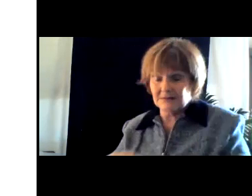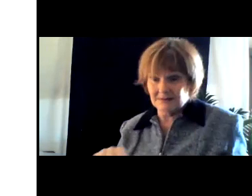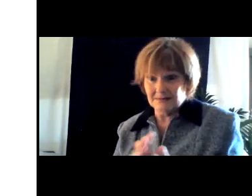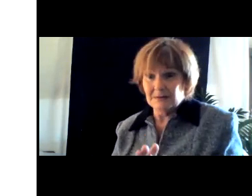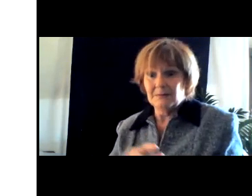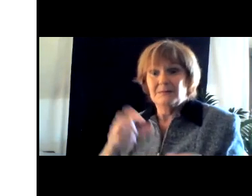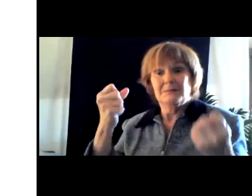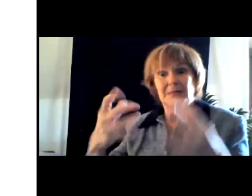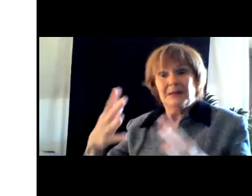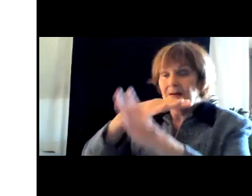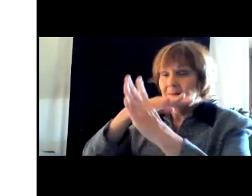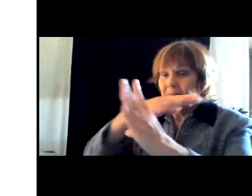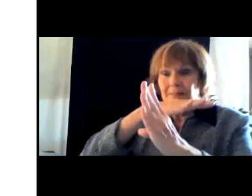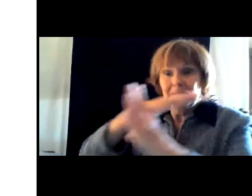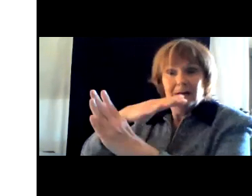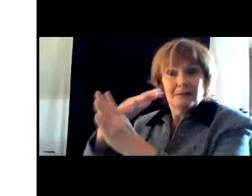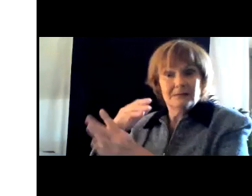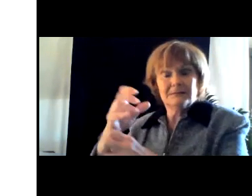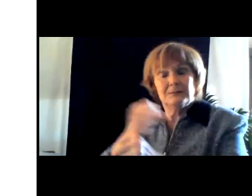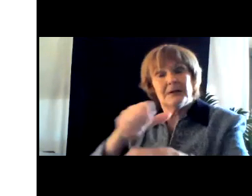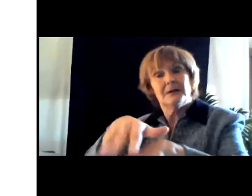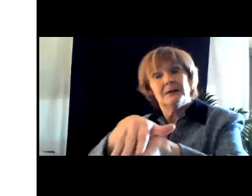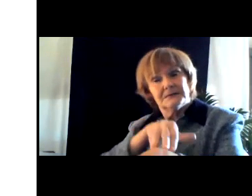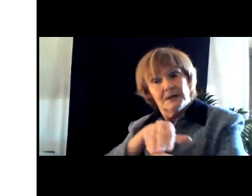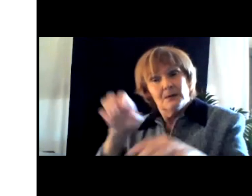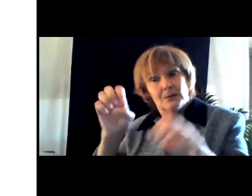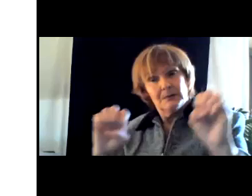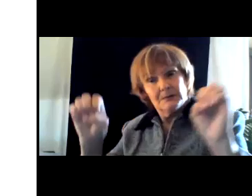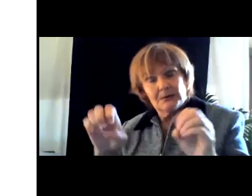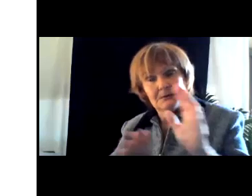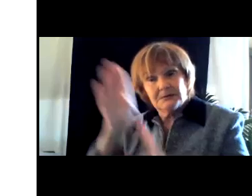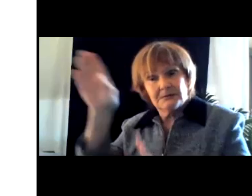for slow onset emergencies to develop, which makes it increasingly difficult